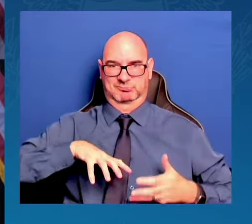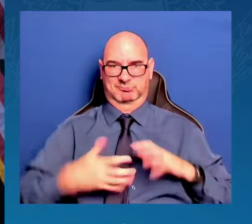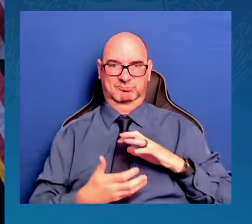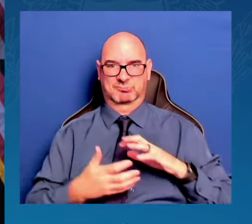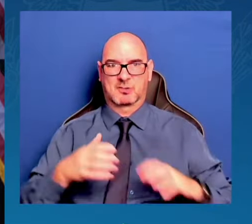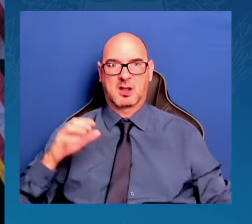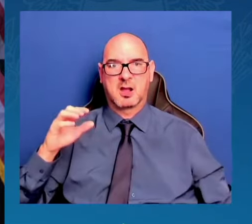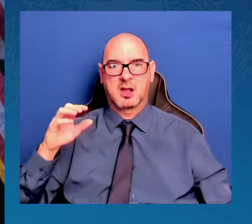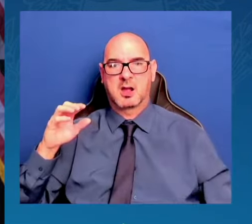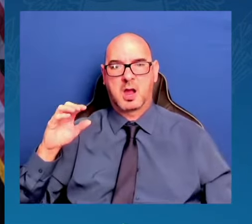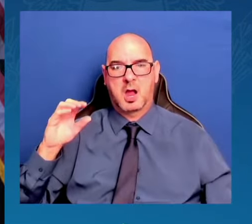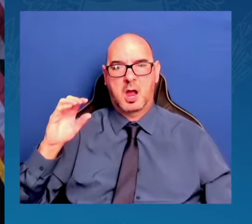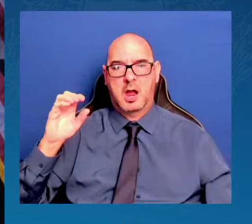did the hospital finally admit her.